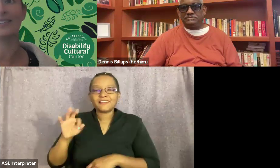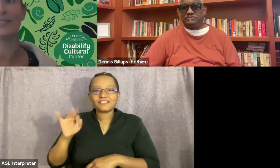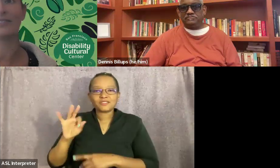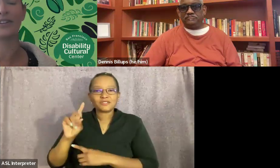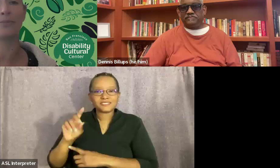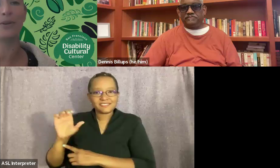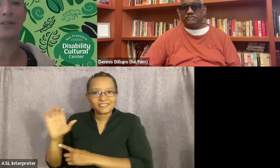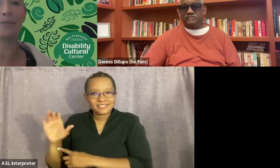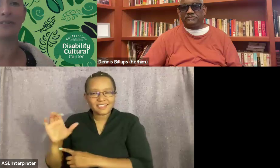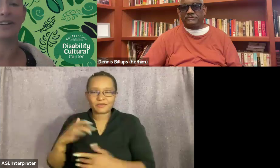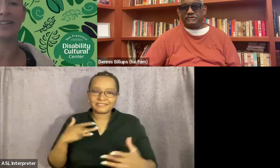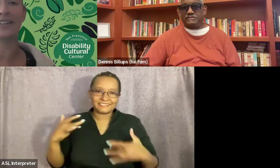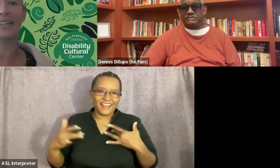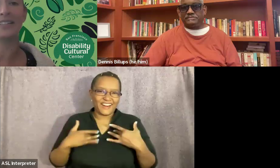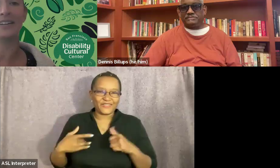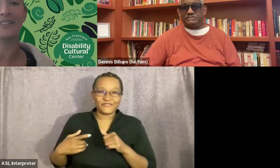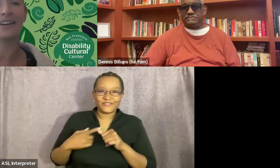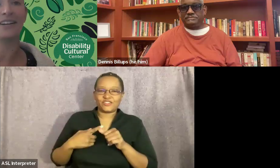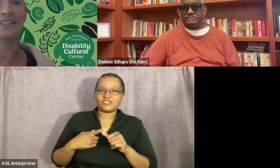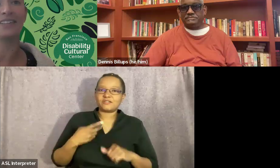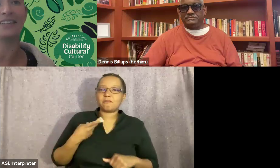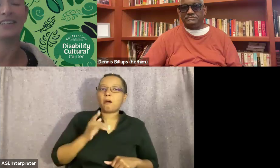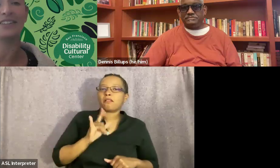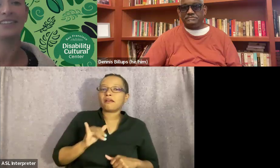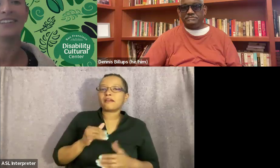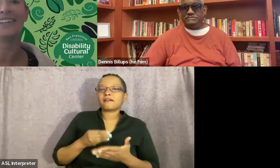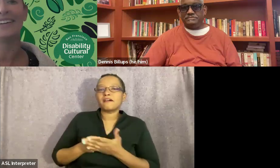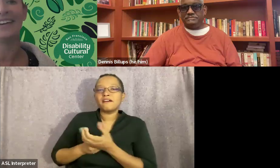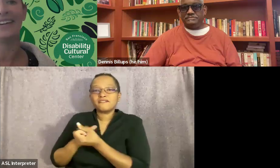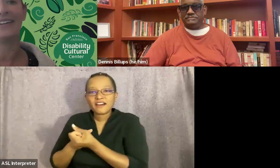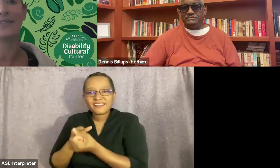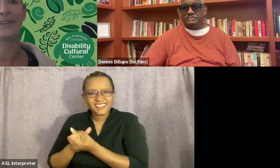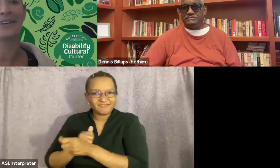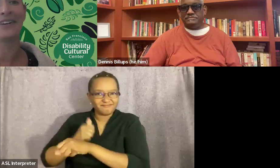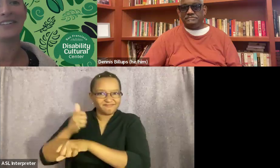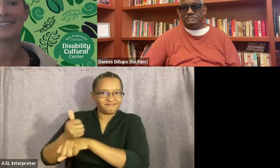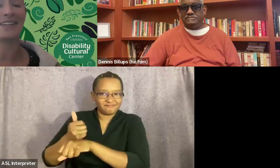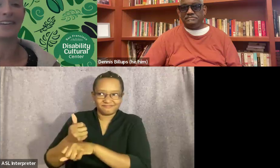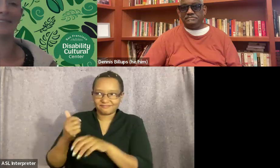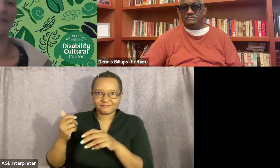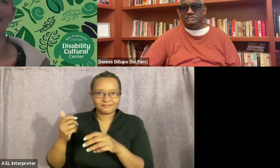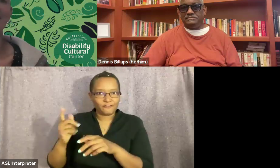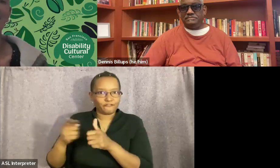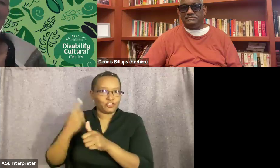It's the first municipally funded entity of its kind in the nation and we're just very excited